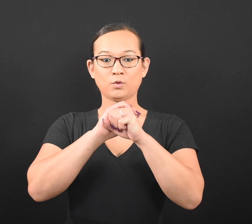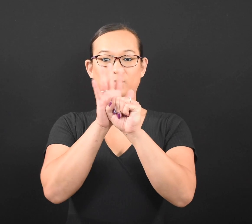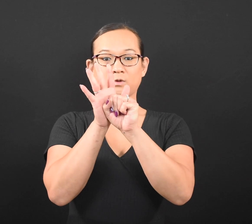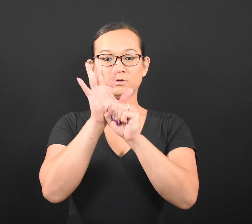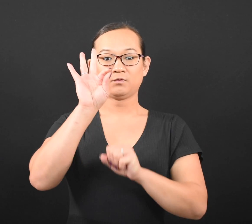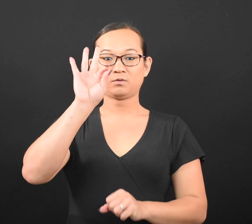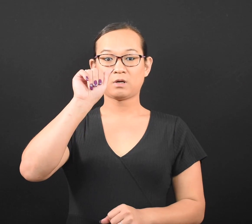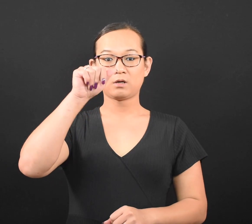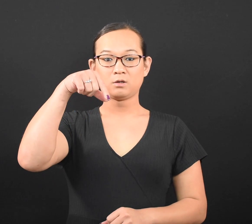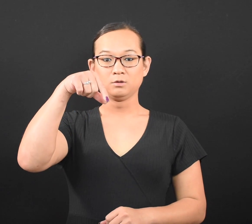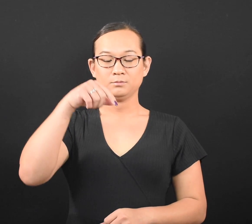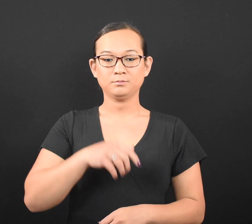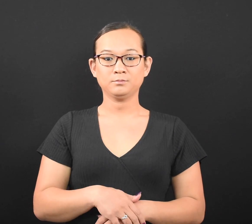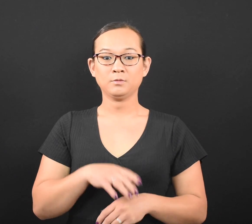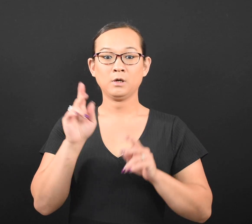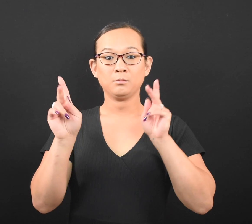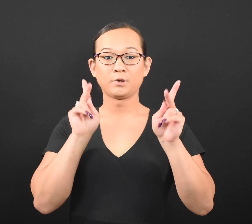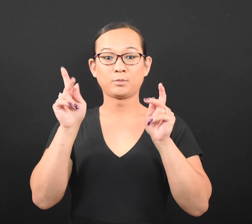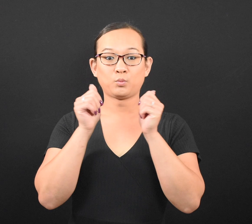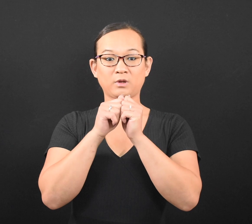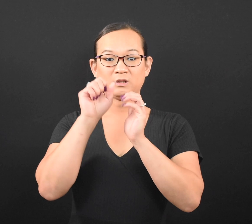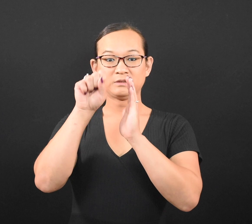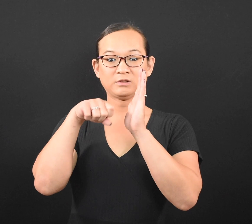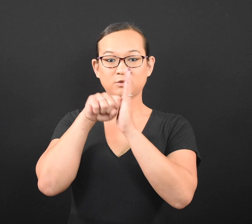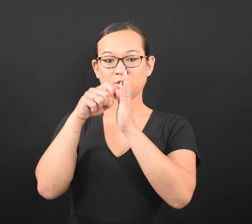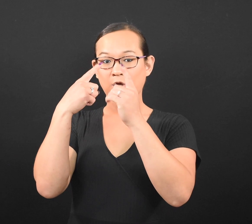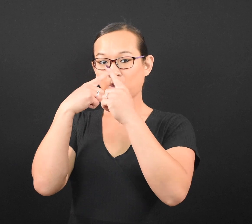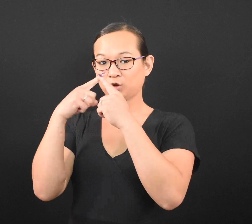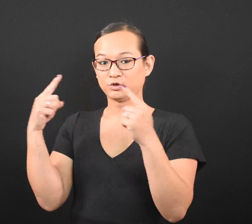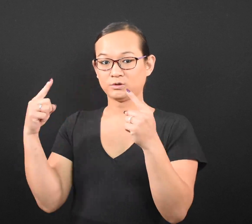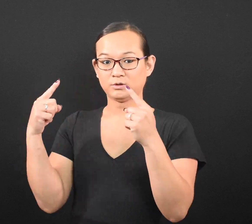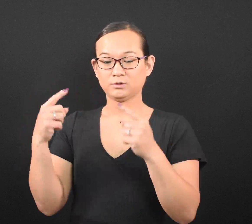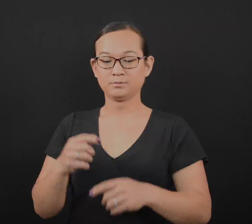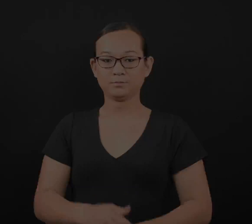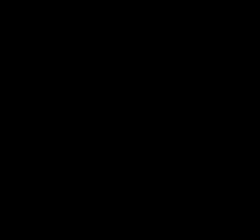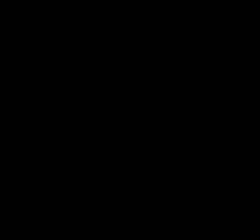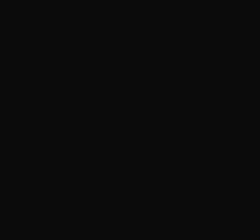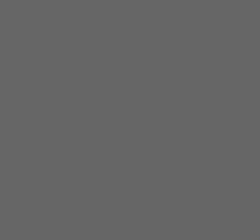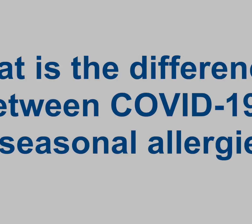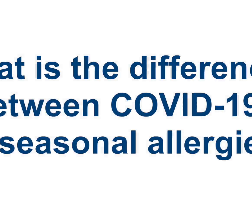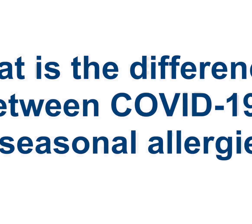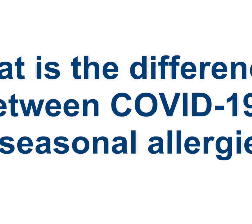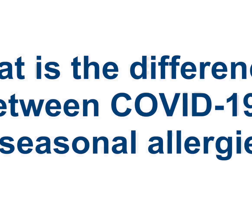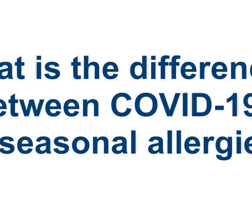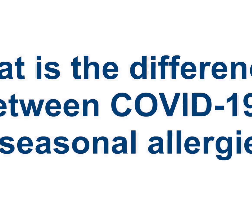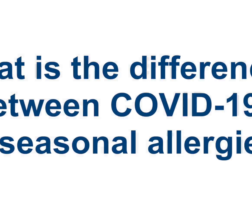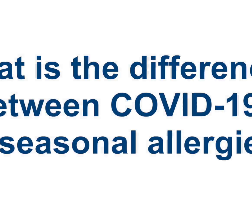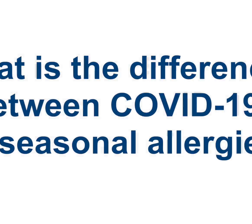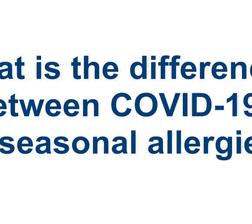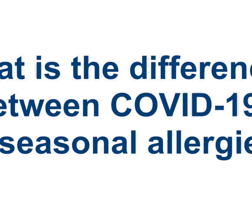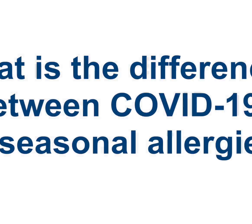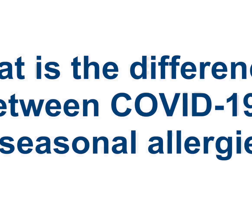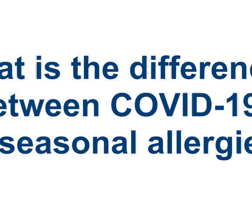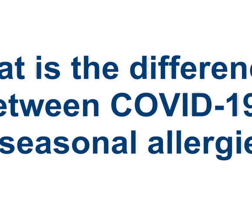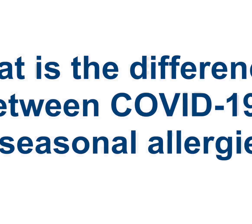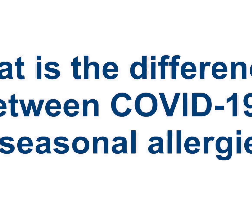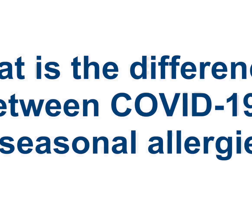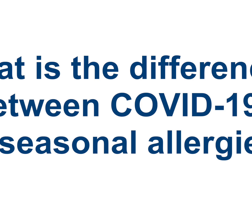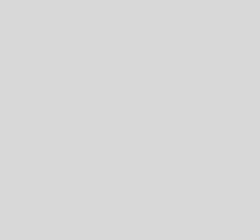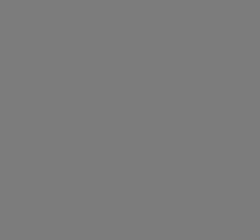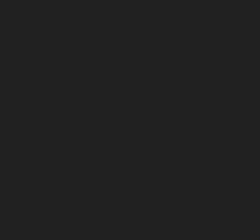People with Seasonal Allergies